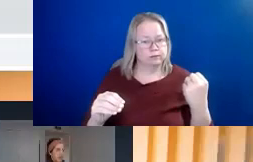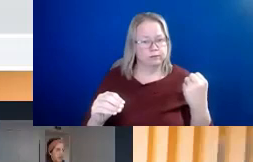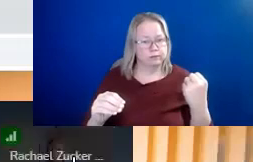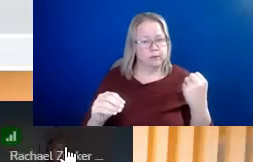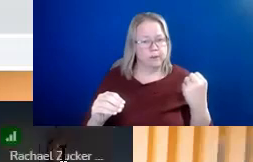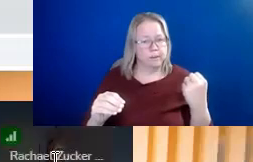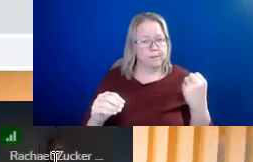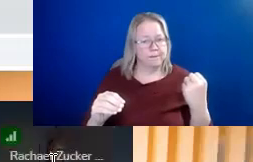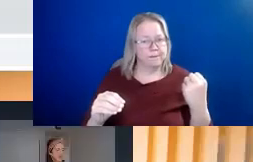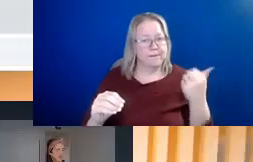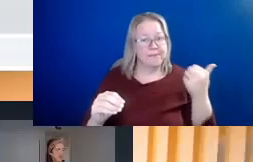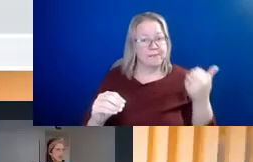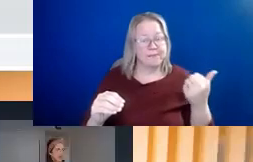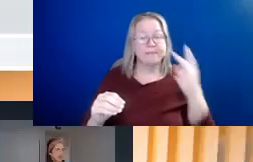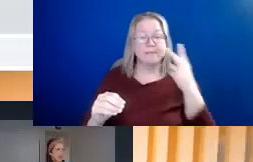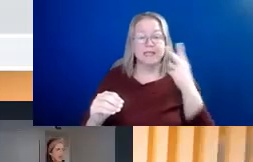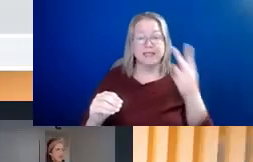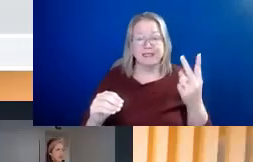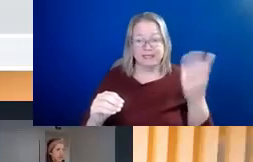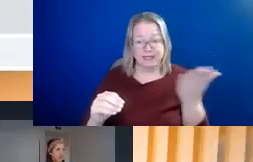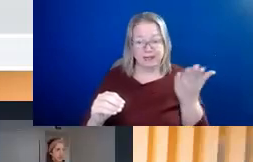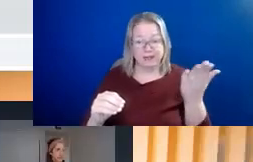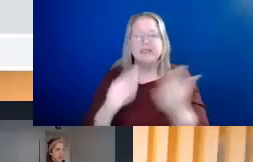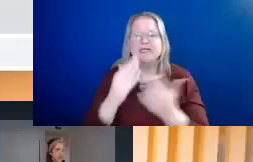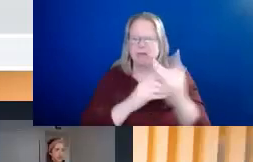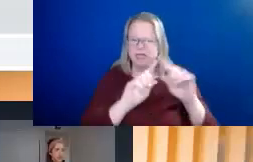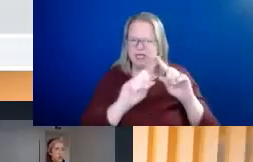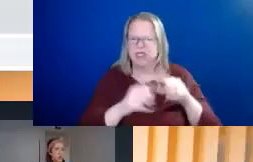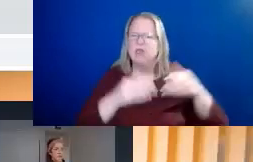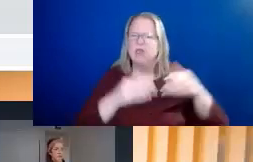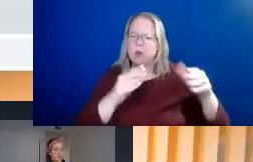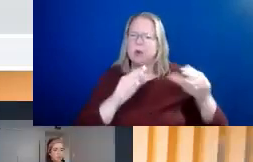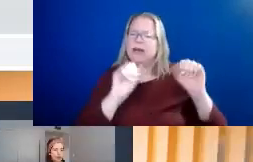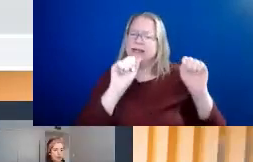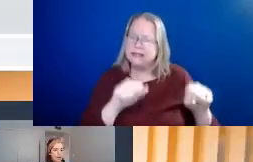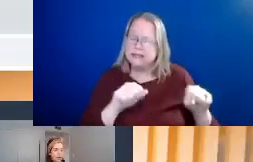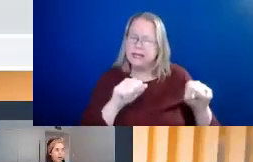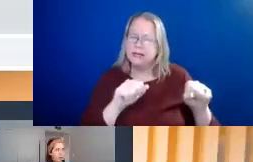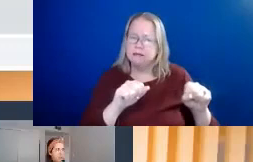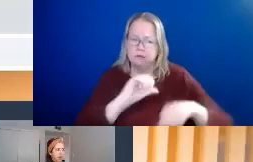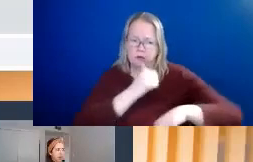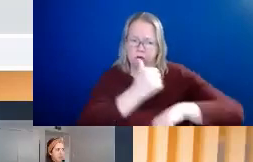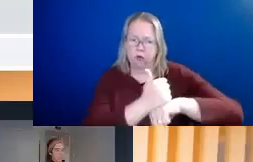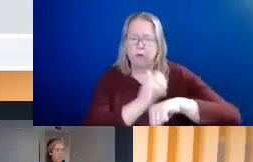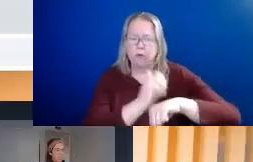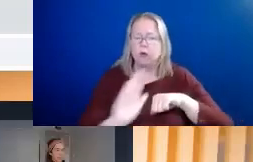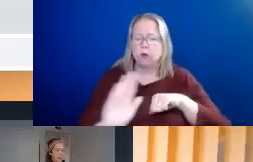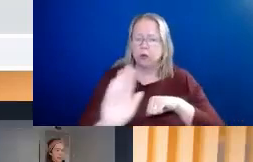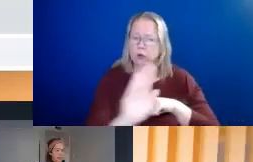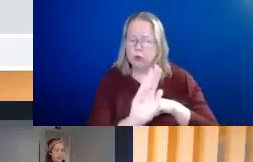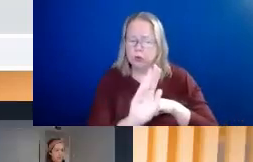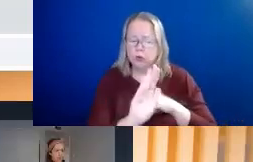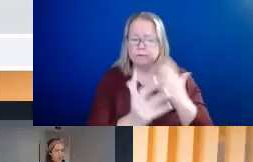12:23:56 So you can see there is a few different 12:23:59 ways that you can format the display.